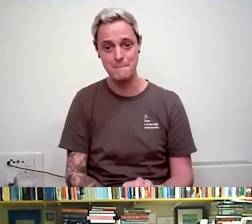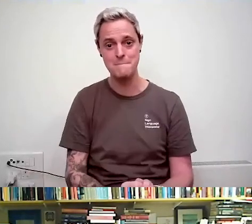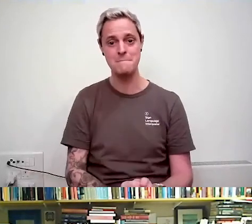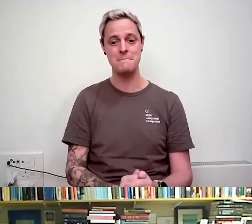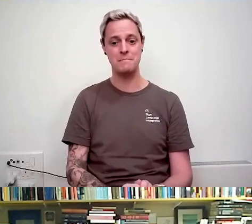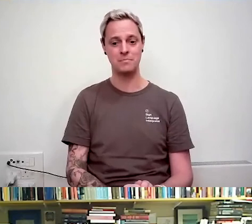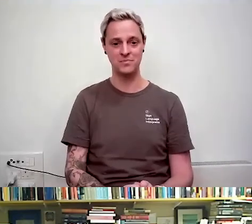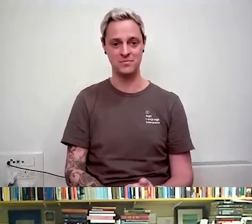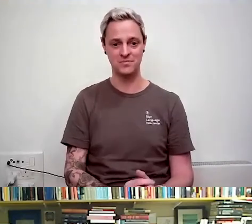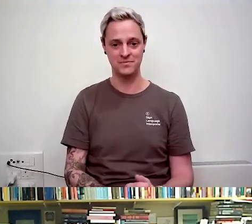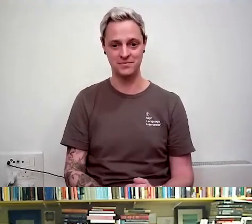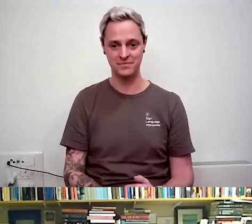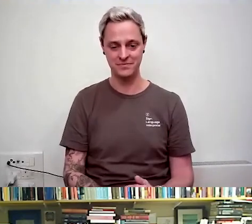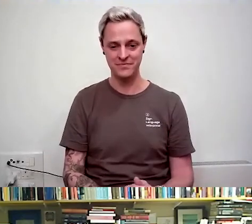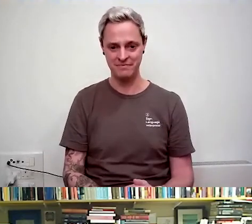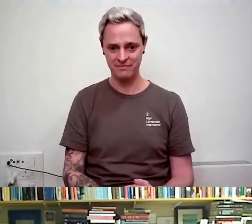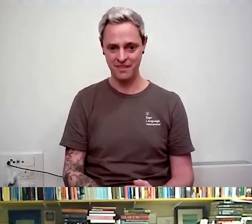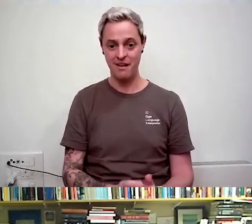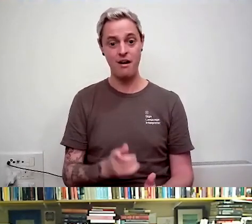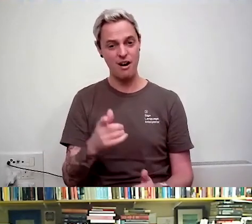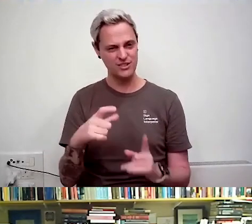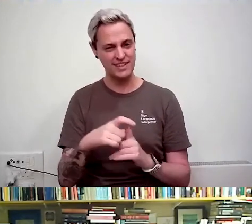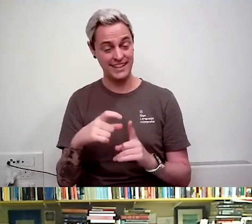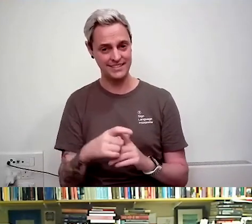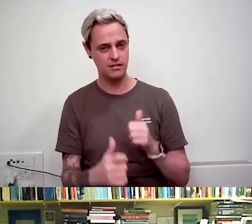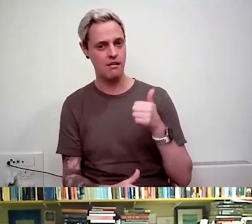[DENISE] That leads us quite nicely into